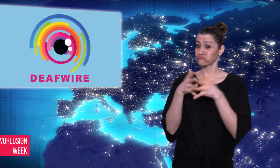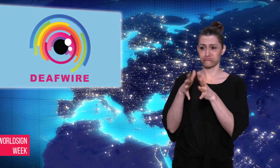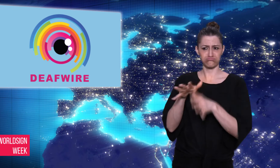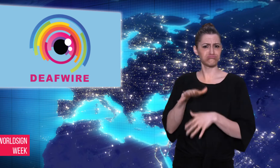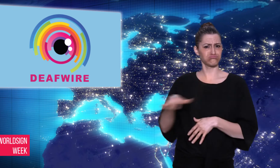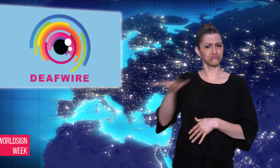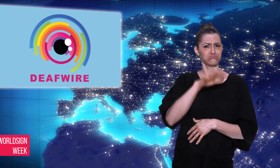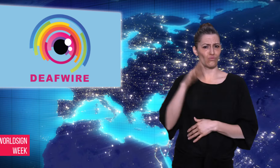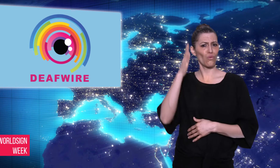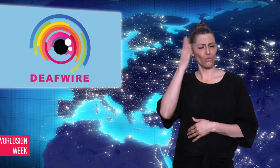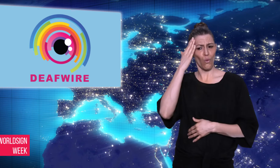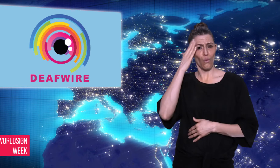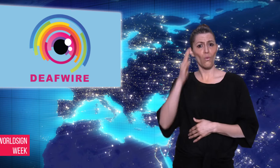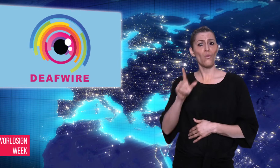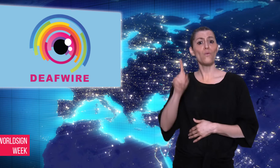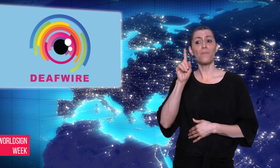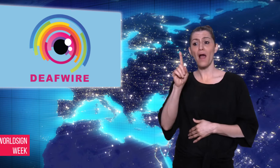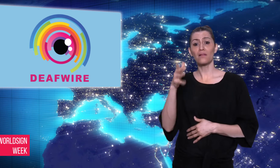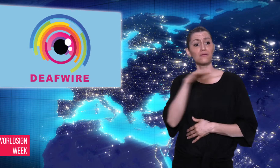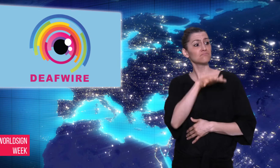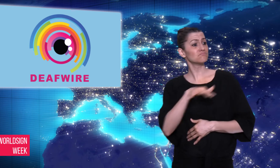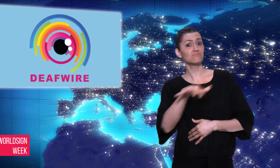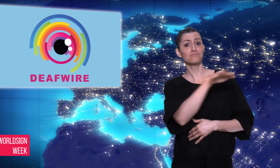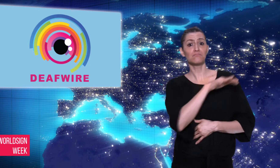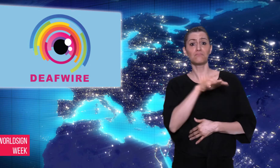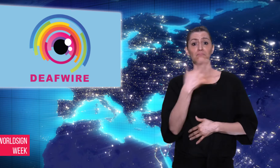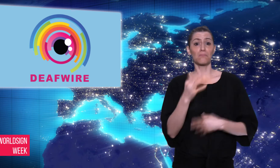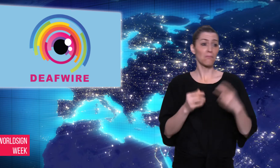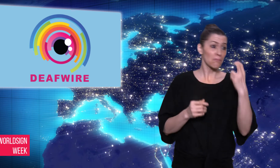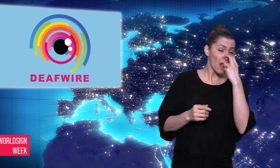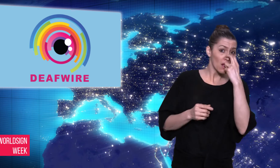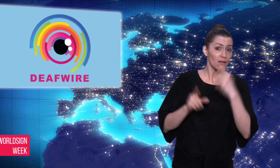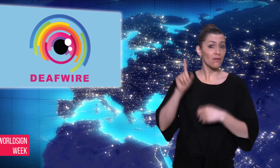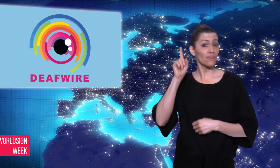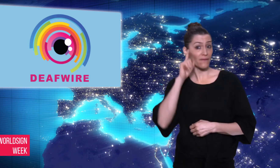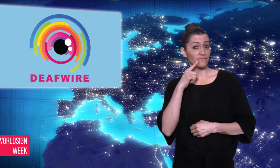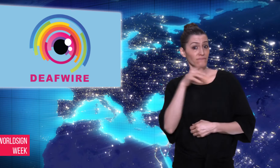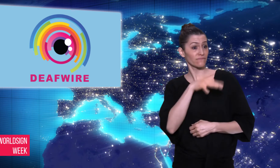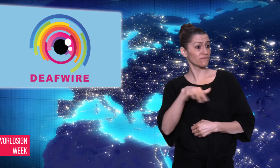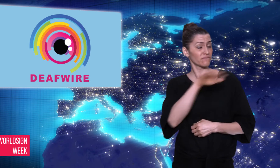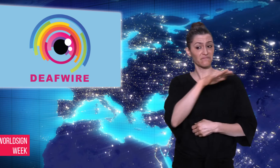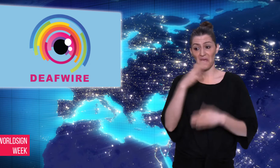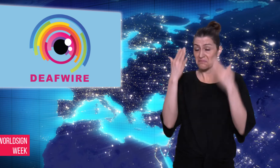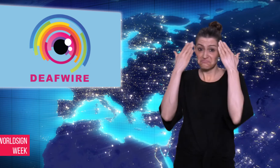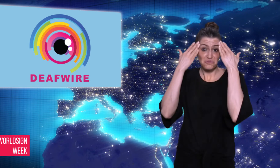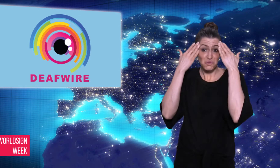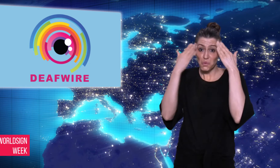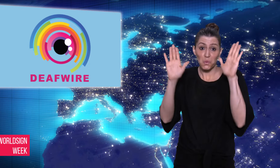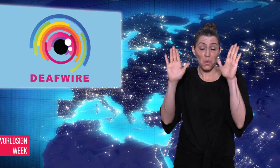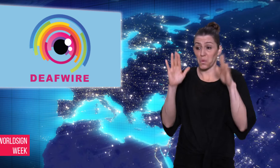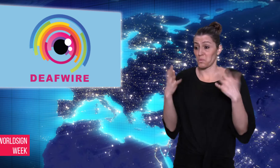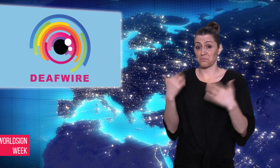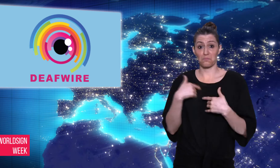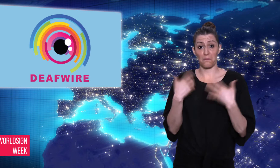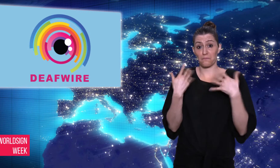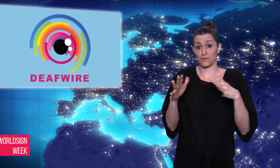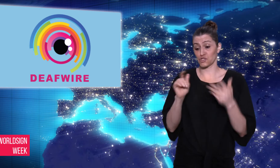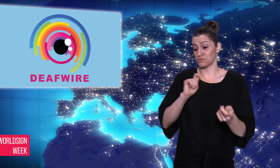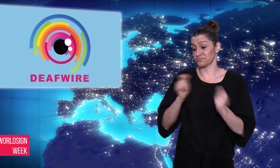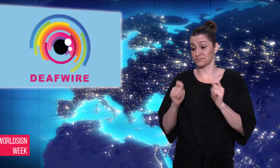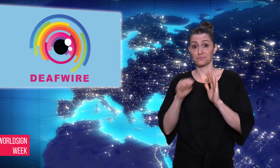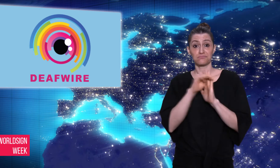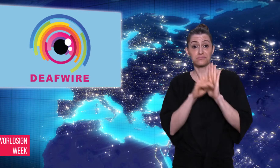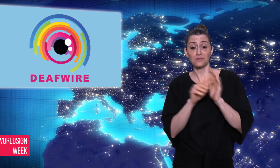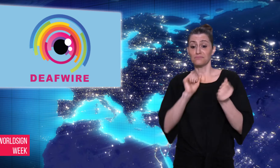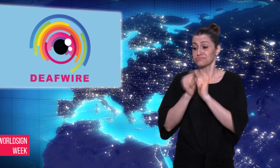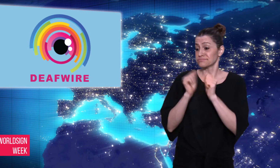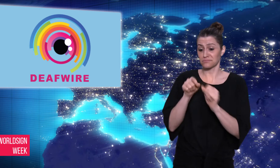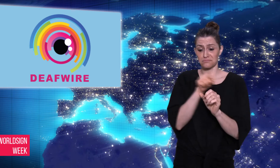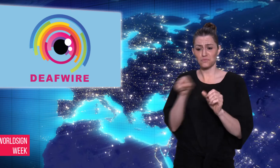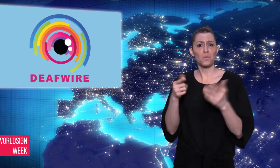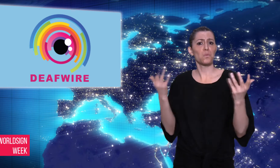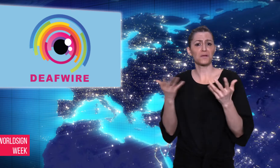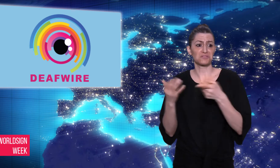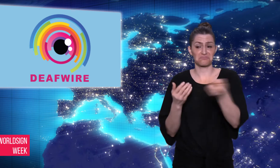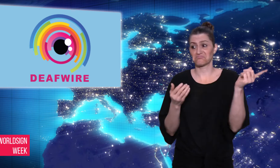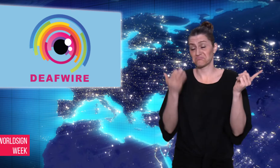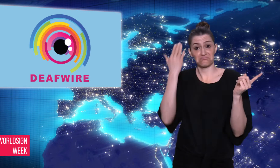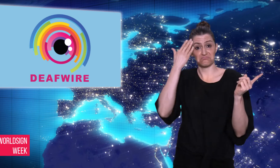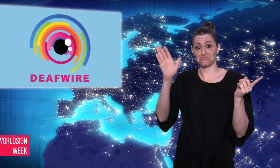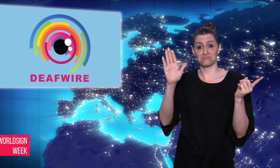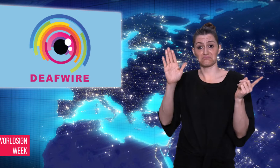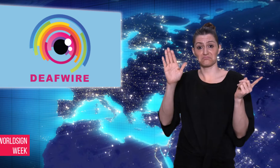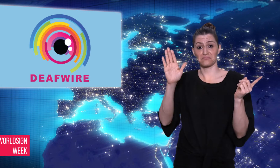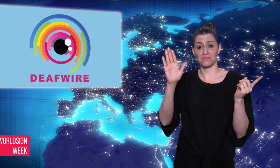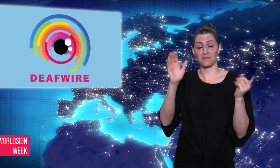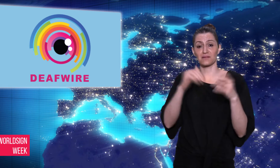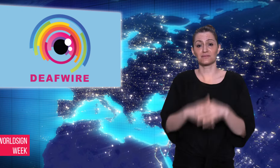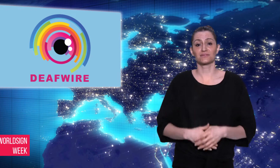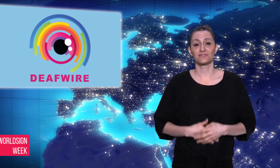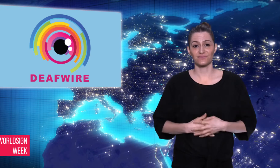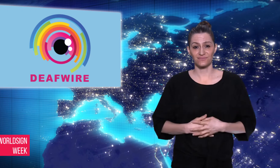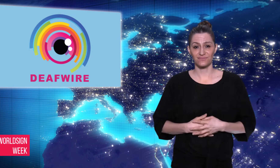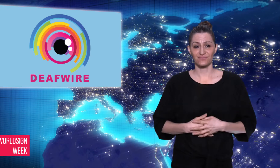who are blind and deaf” would not know of the changes he has made.